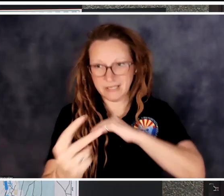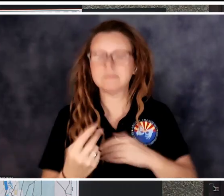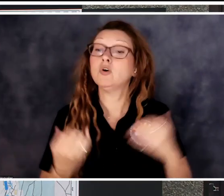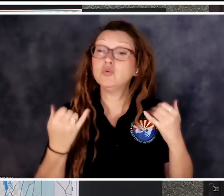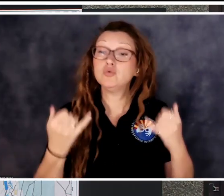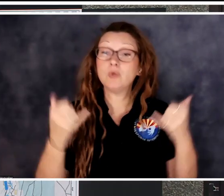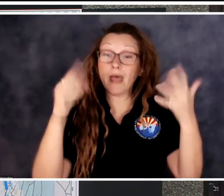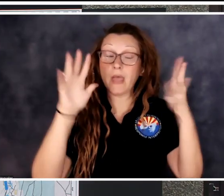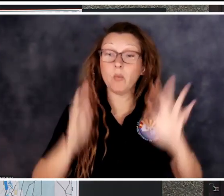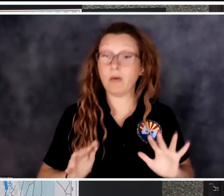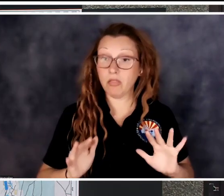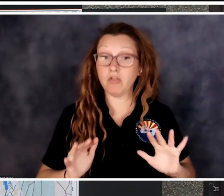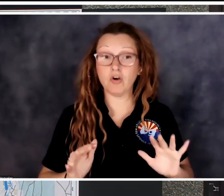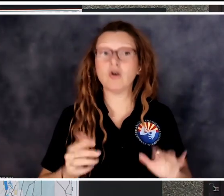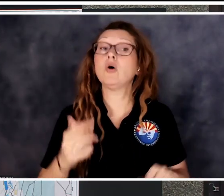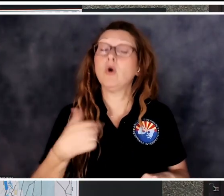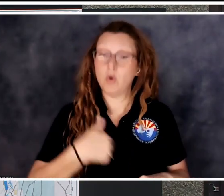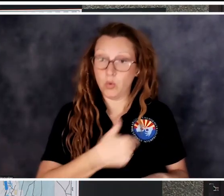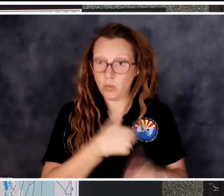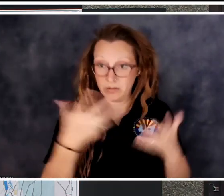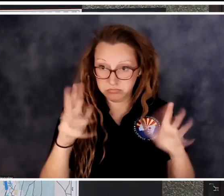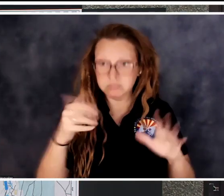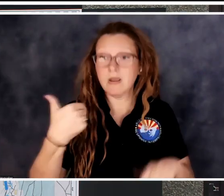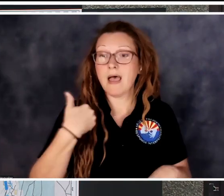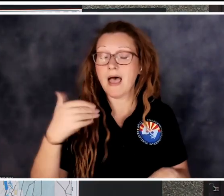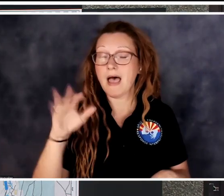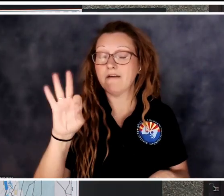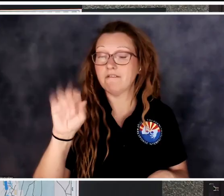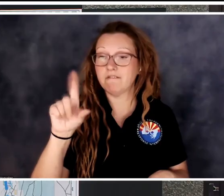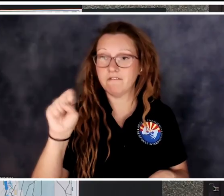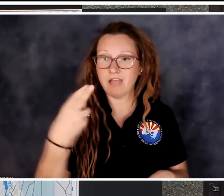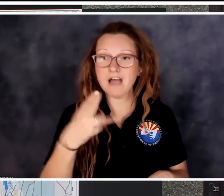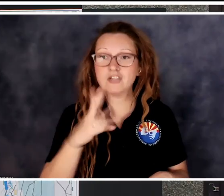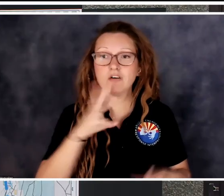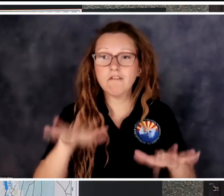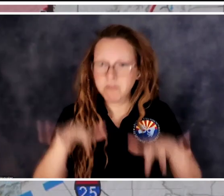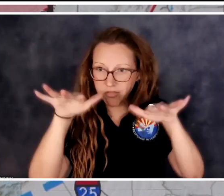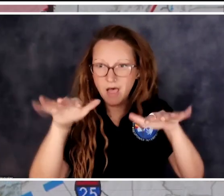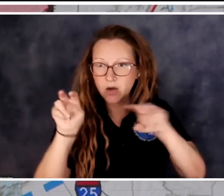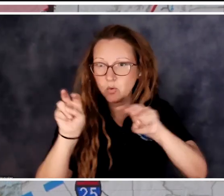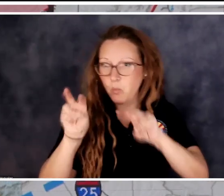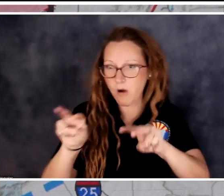Forecast for today calls for, we do have a flash flood watch again